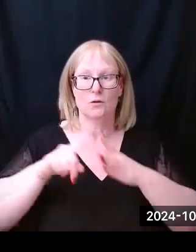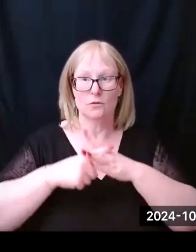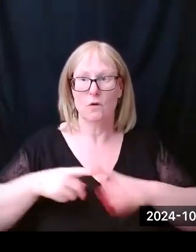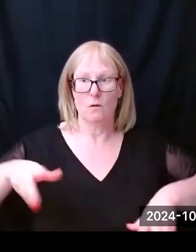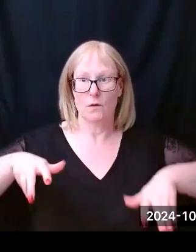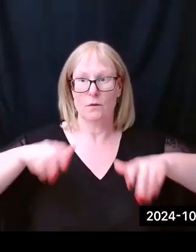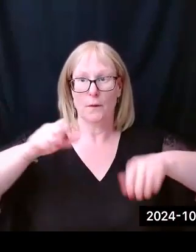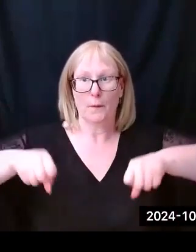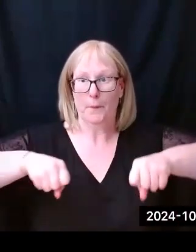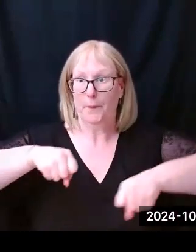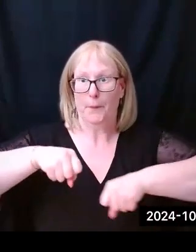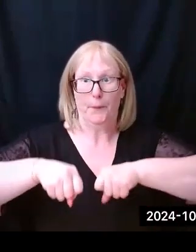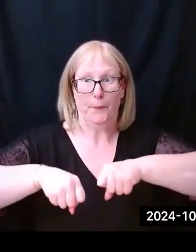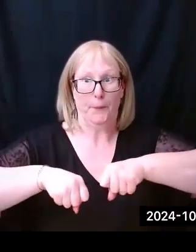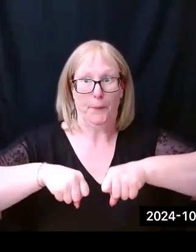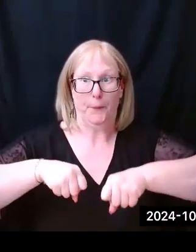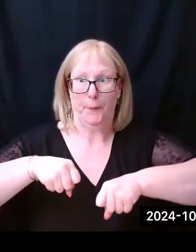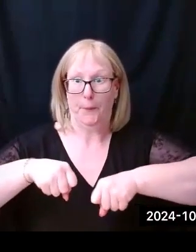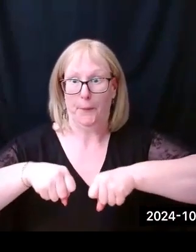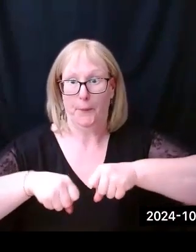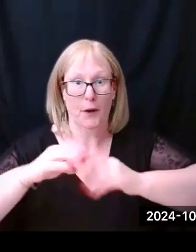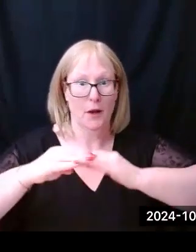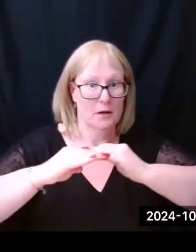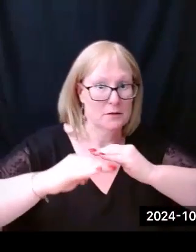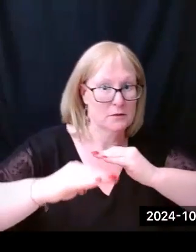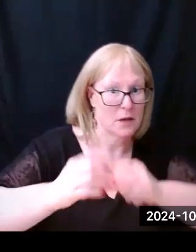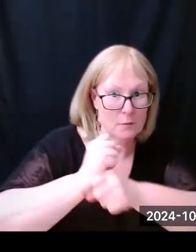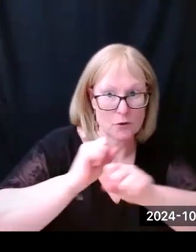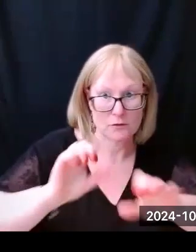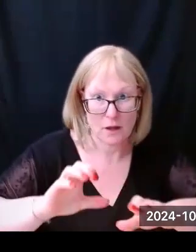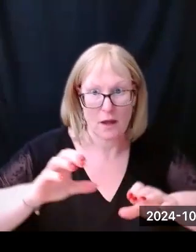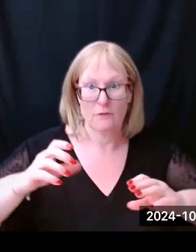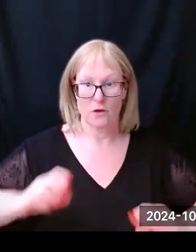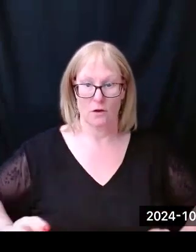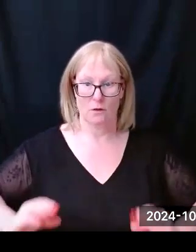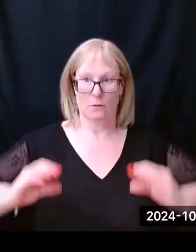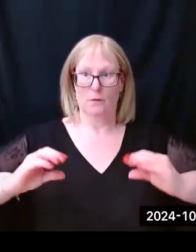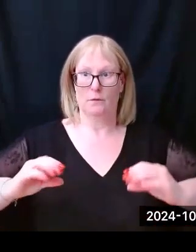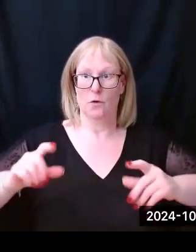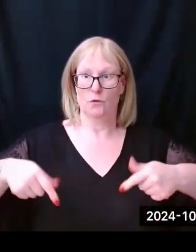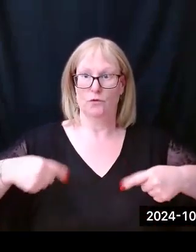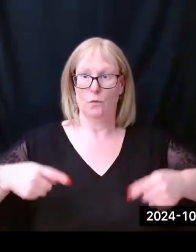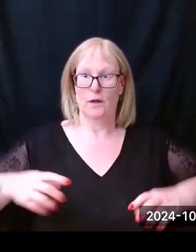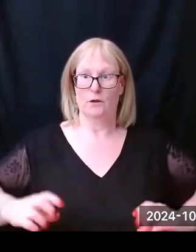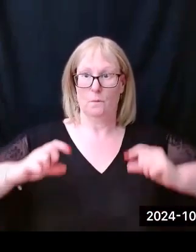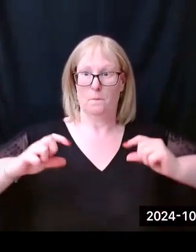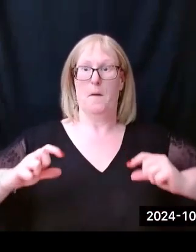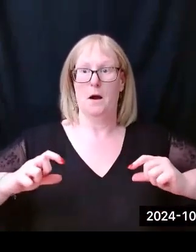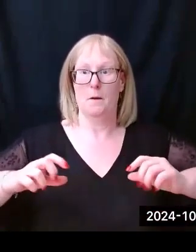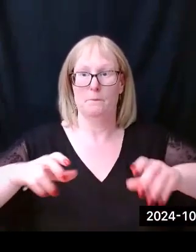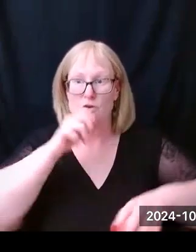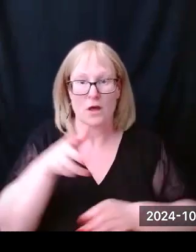to learn how to deal with any of these types of stress as long as we provide them the right training and expertise.